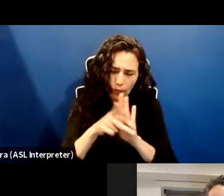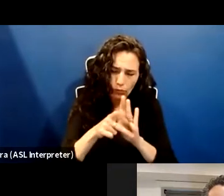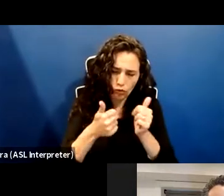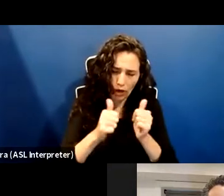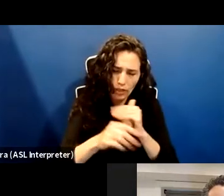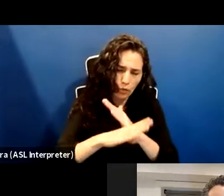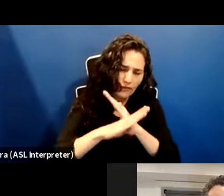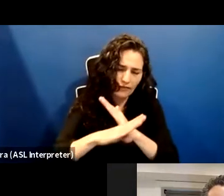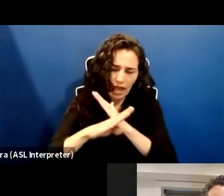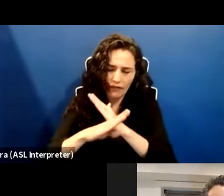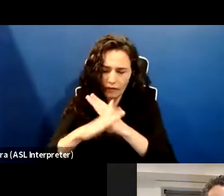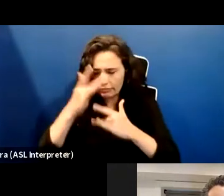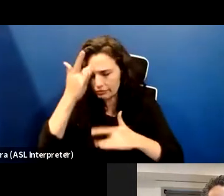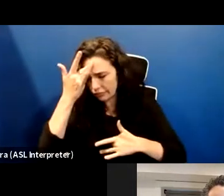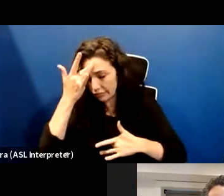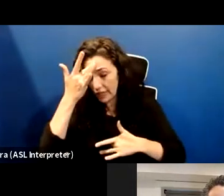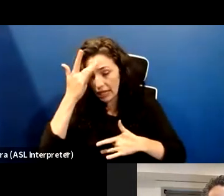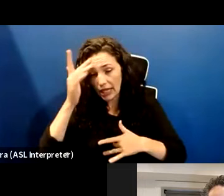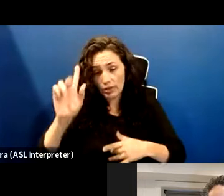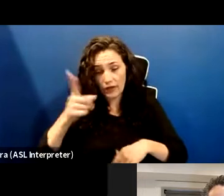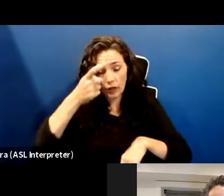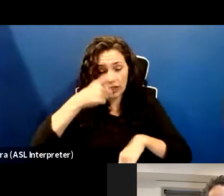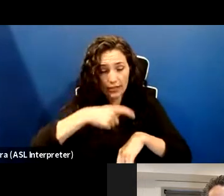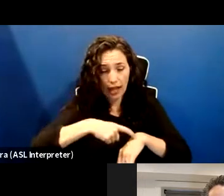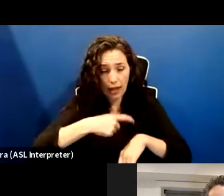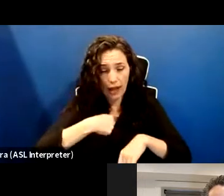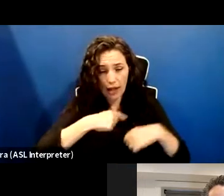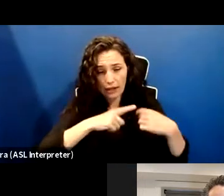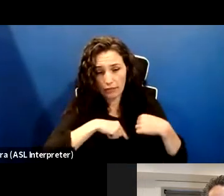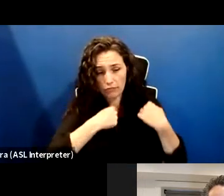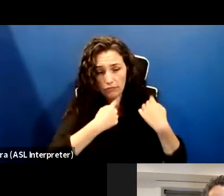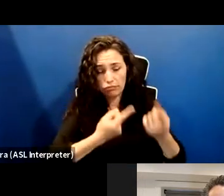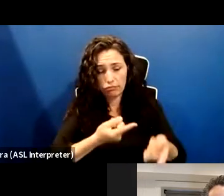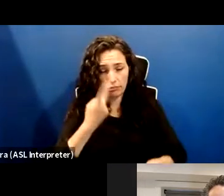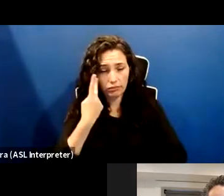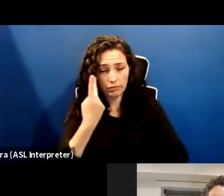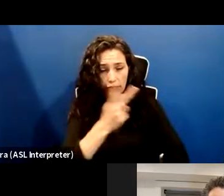You know, when we, it was the first time I had ever seen a patient that was really sick